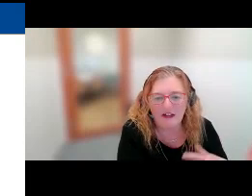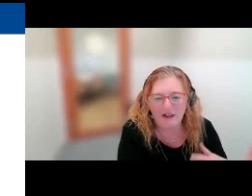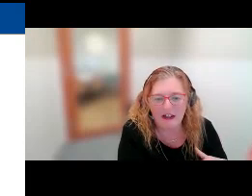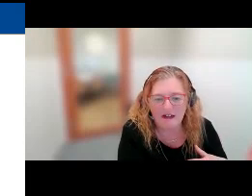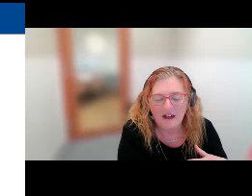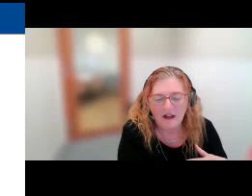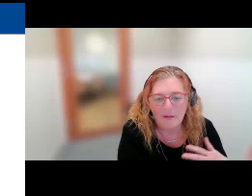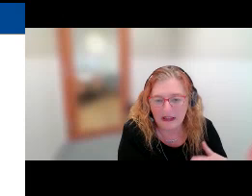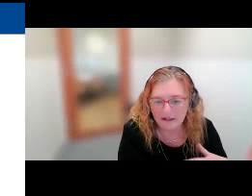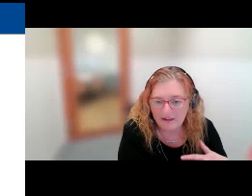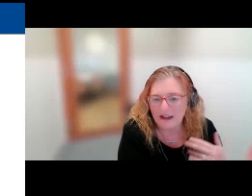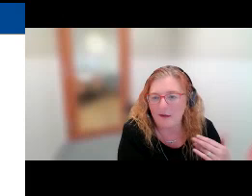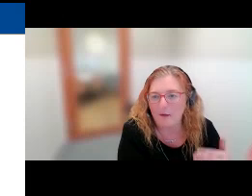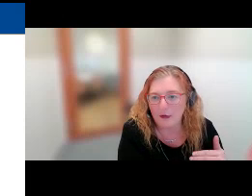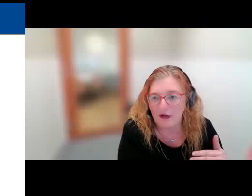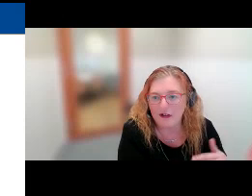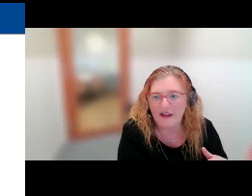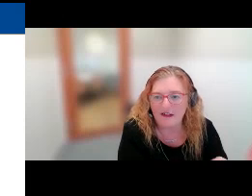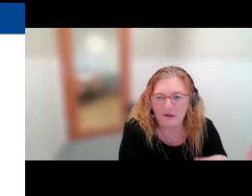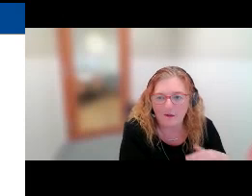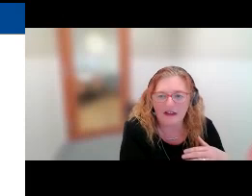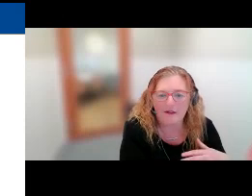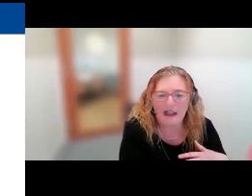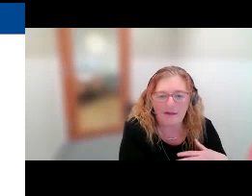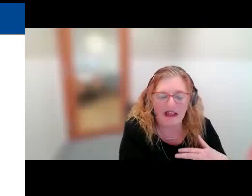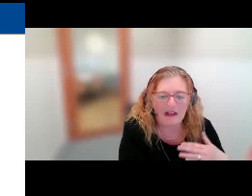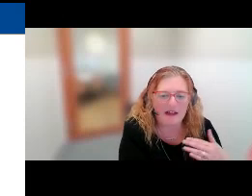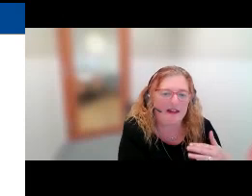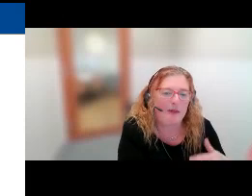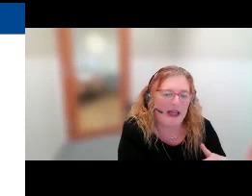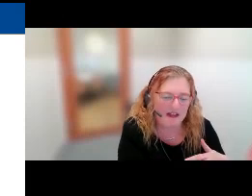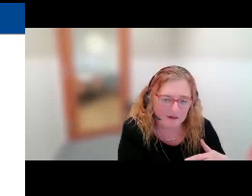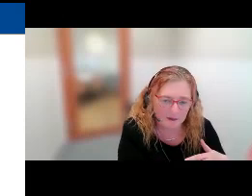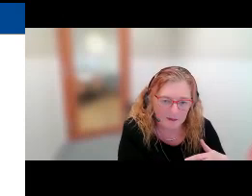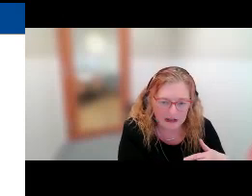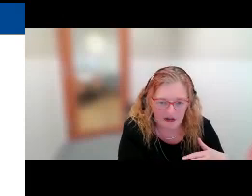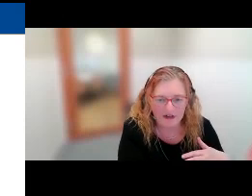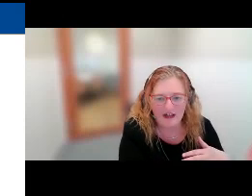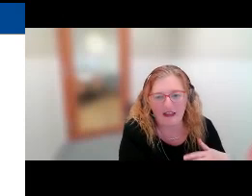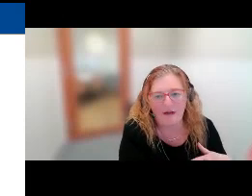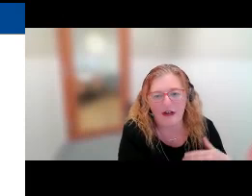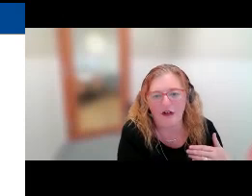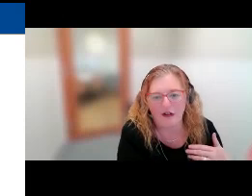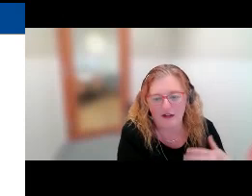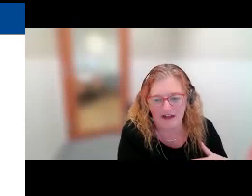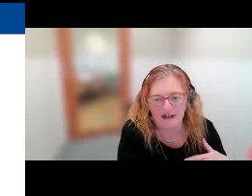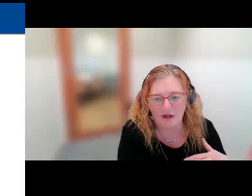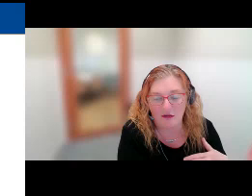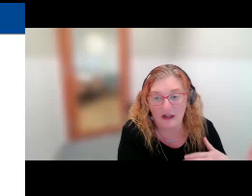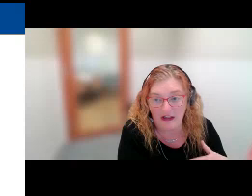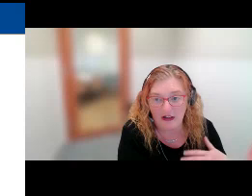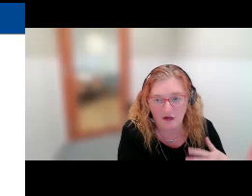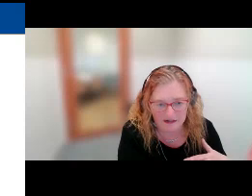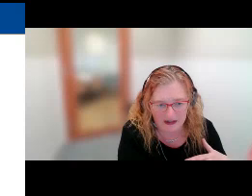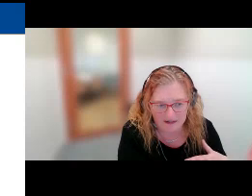around meals and food that are effectively being expanded from 1 July to a non-residential care context.